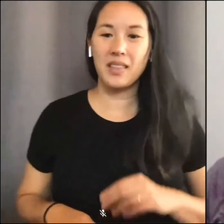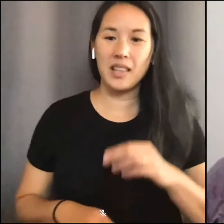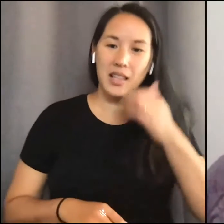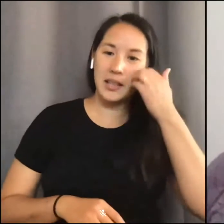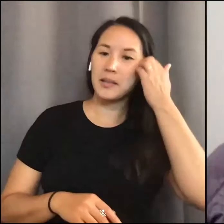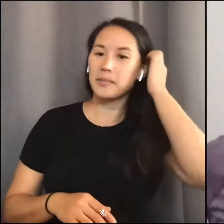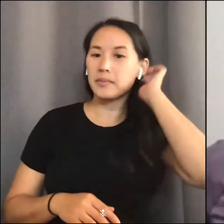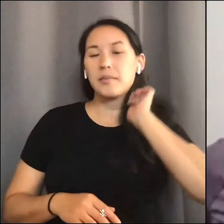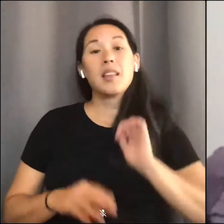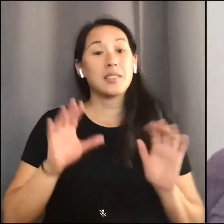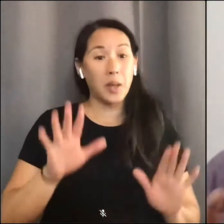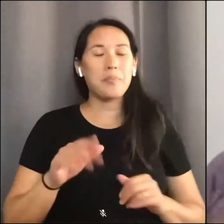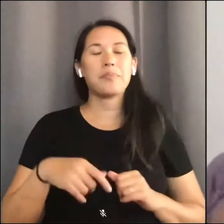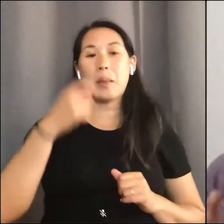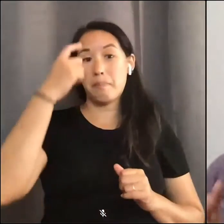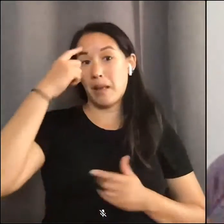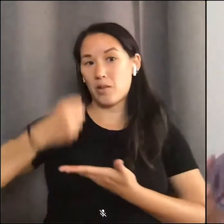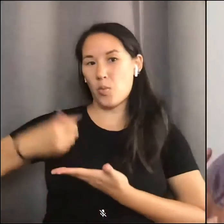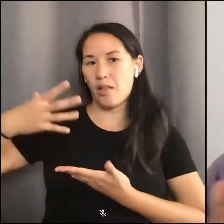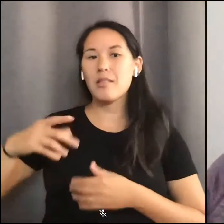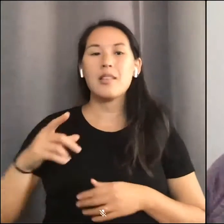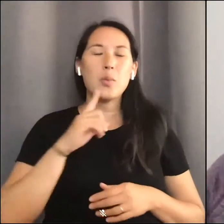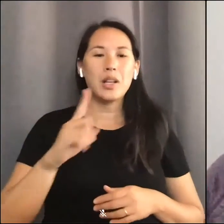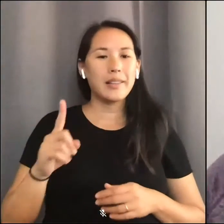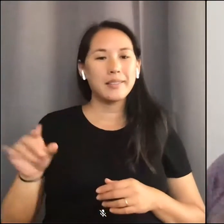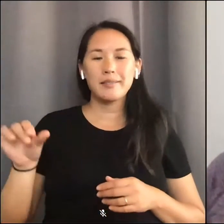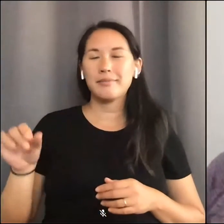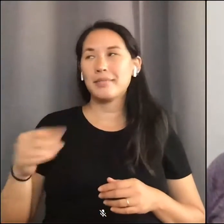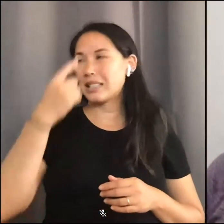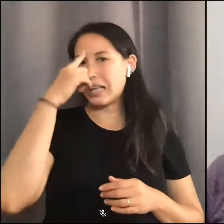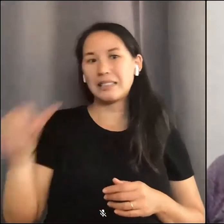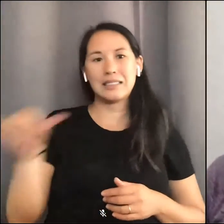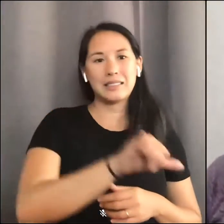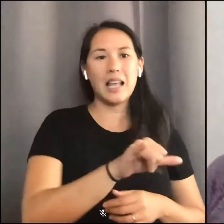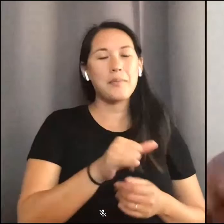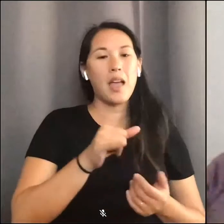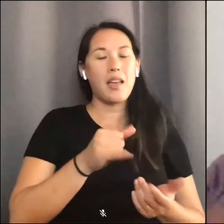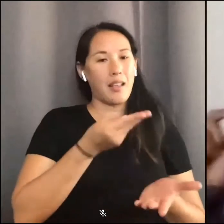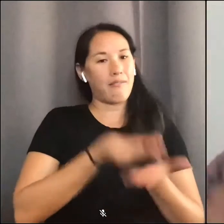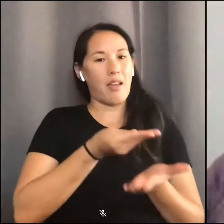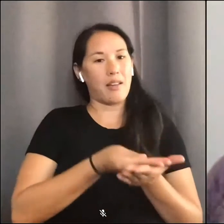wealth mental wealth thinking in the same vein as we do financial well um we do all these things to